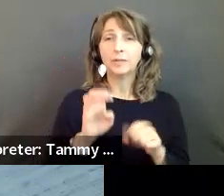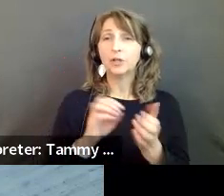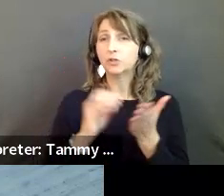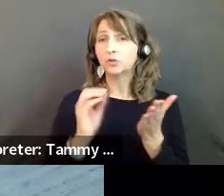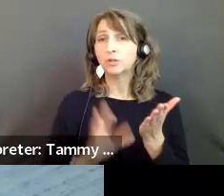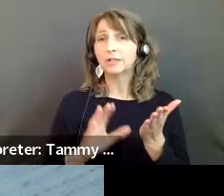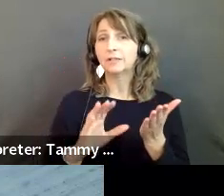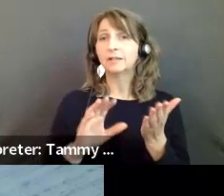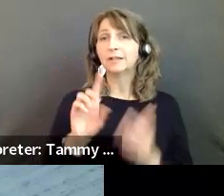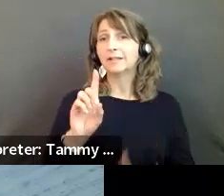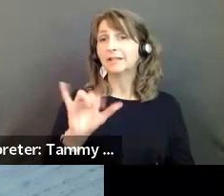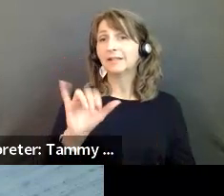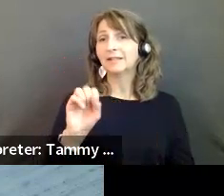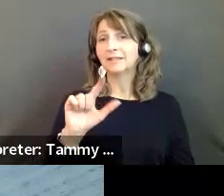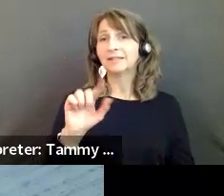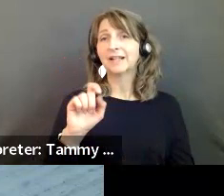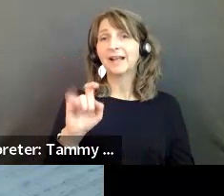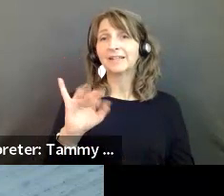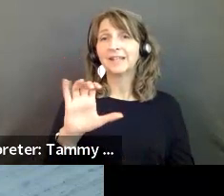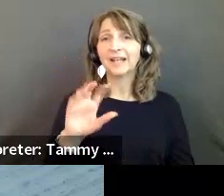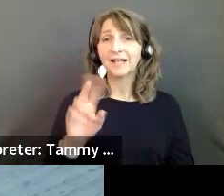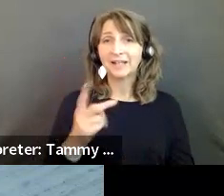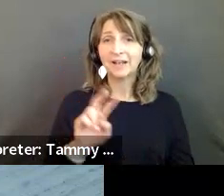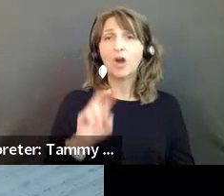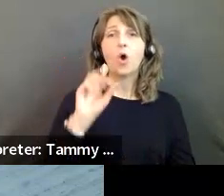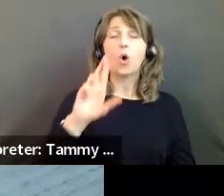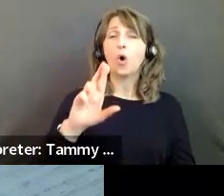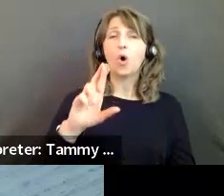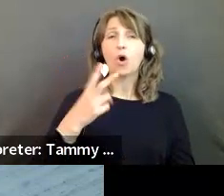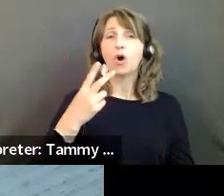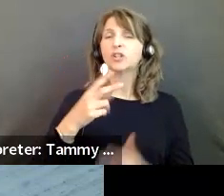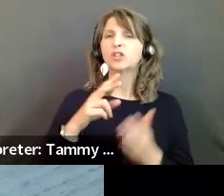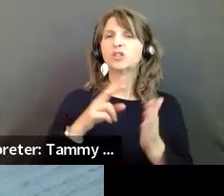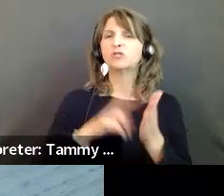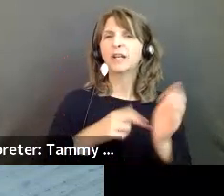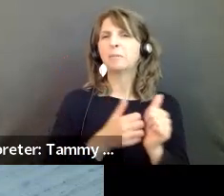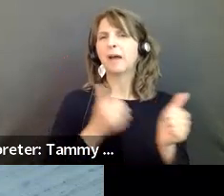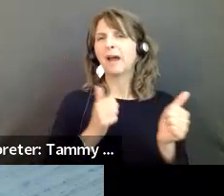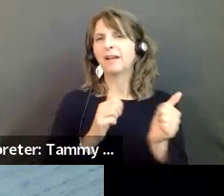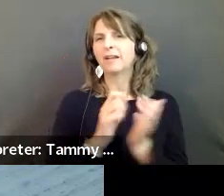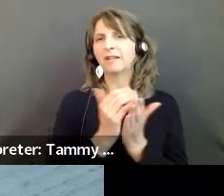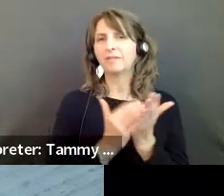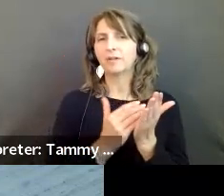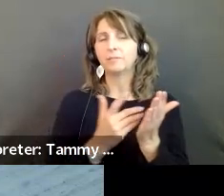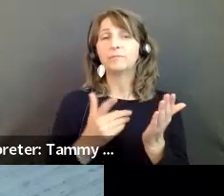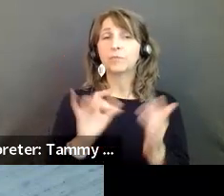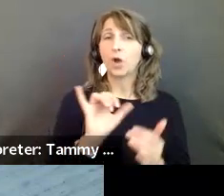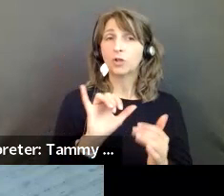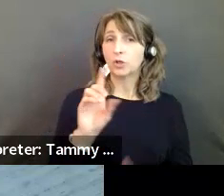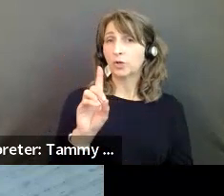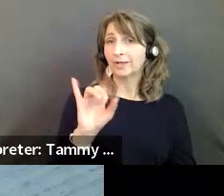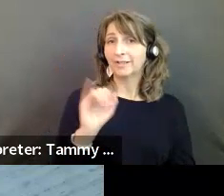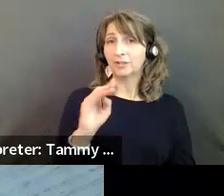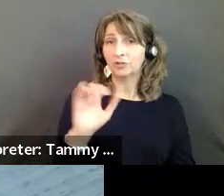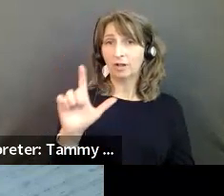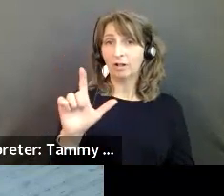Reading below level. So a digital, formats of the text are available. Sometimes you can just Google.